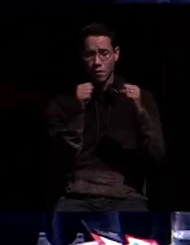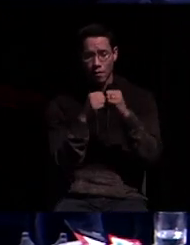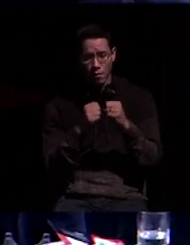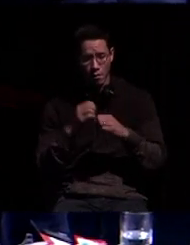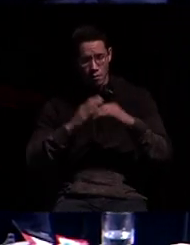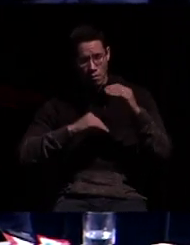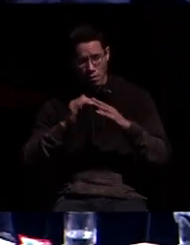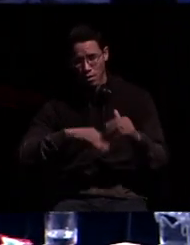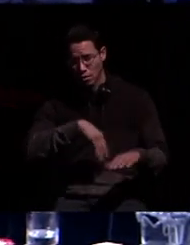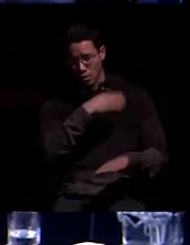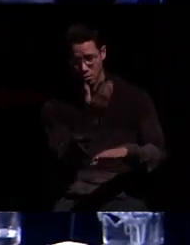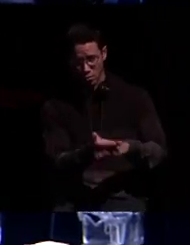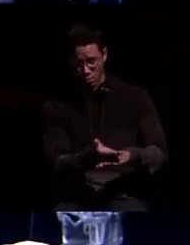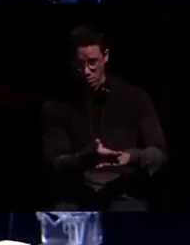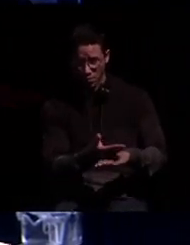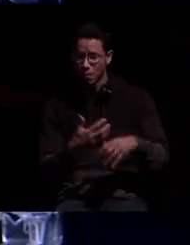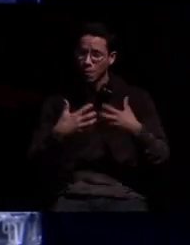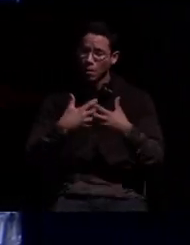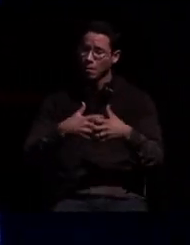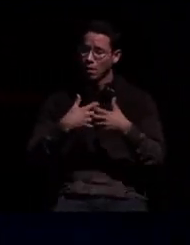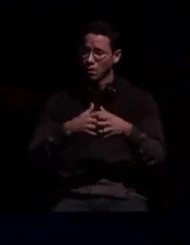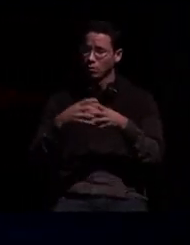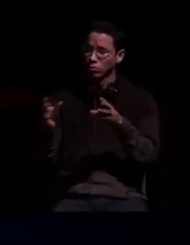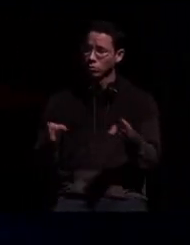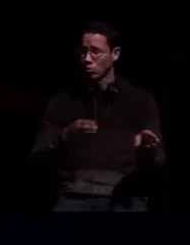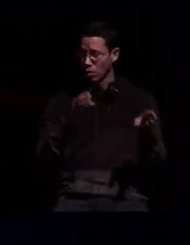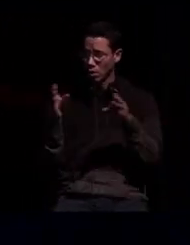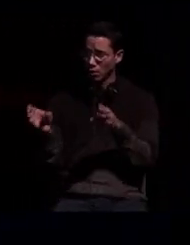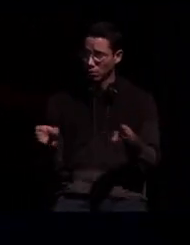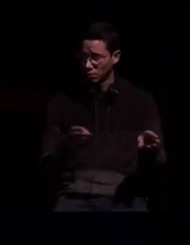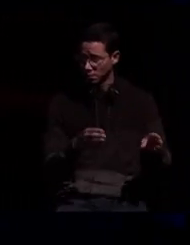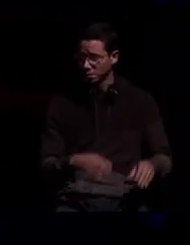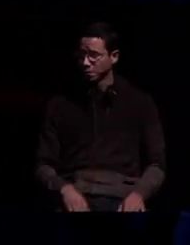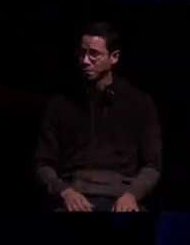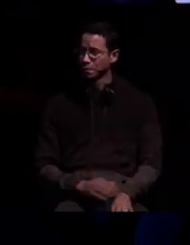a production machine...